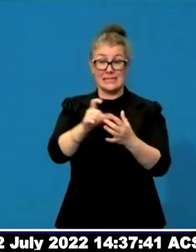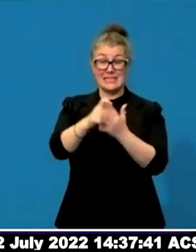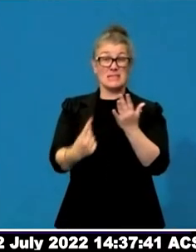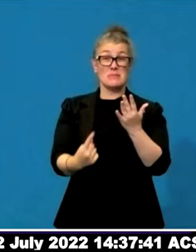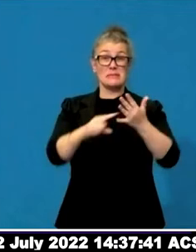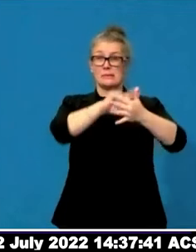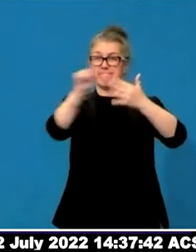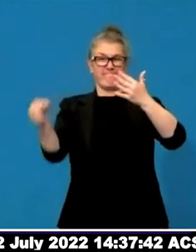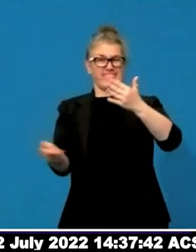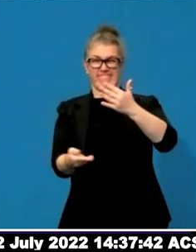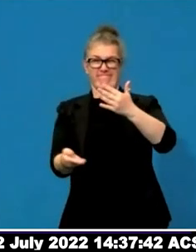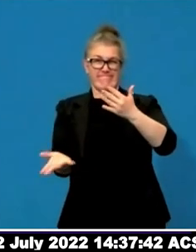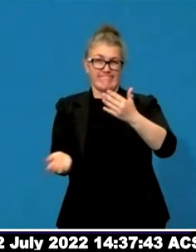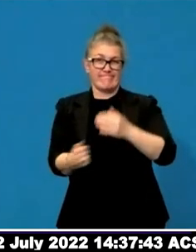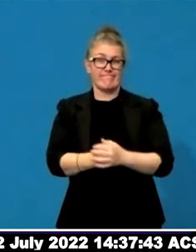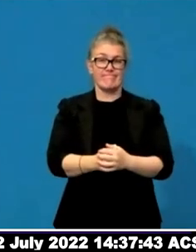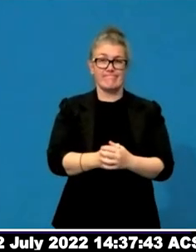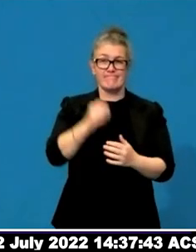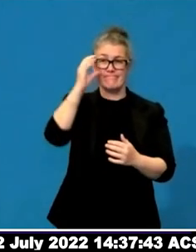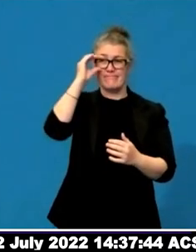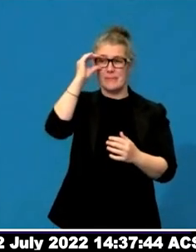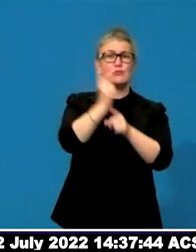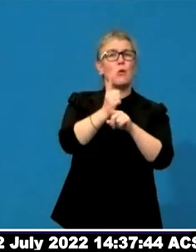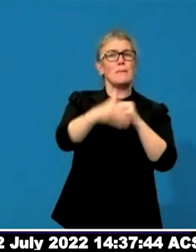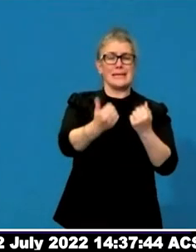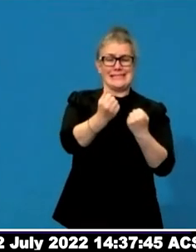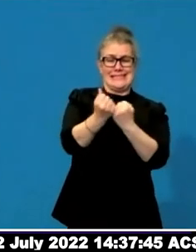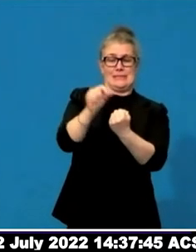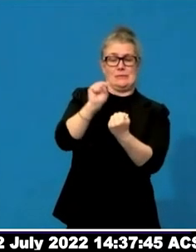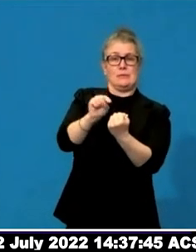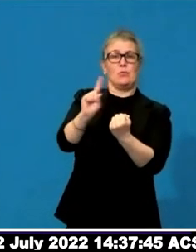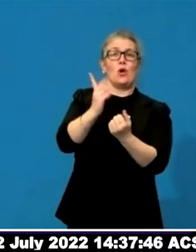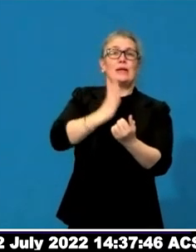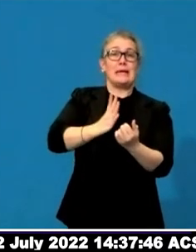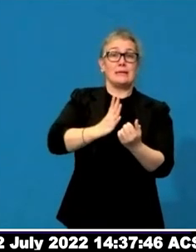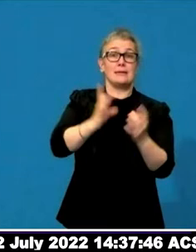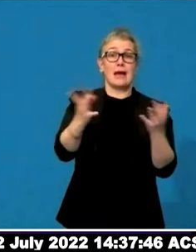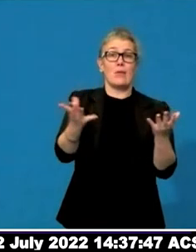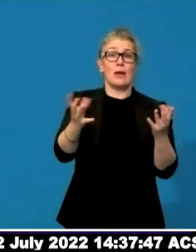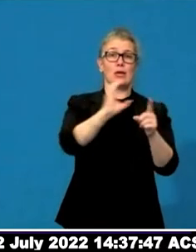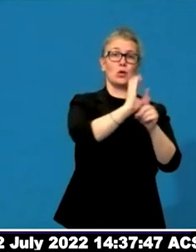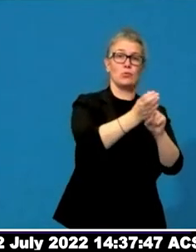It was about the assistance they needed, starting with culture, rather than starting with a disability.